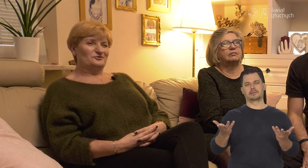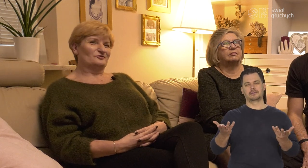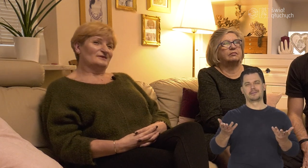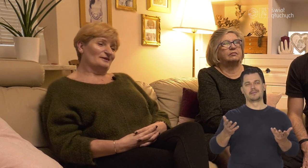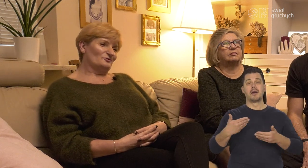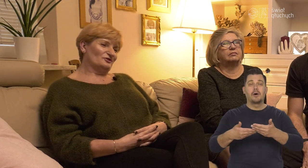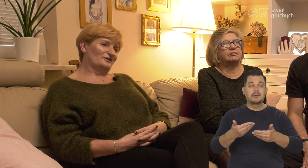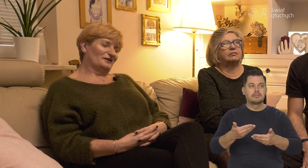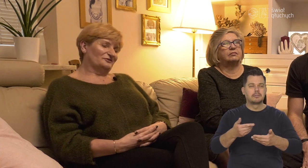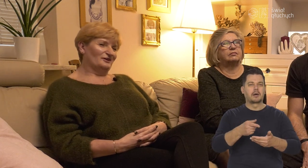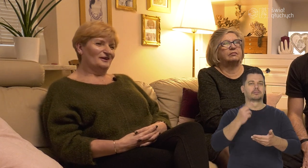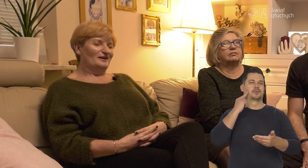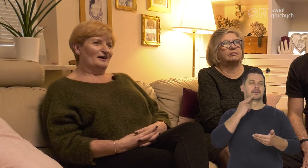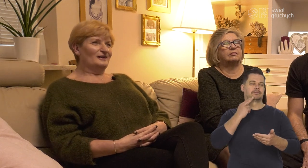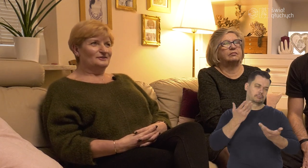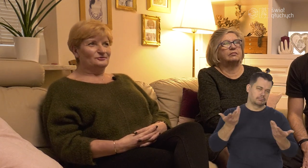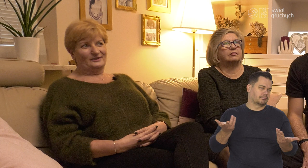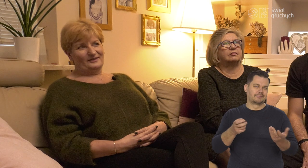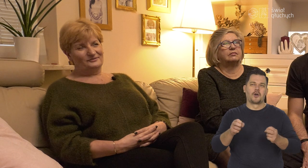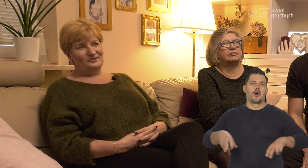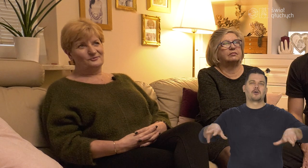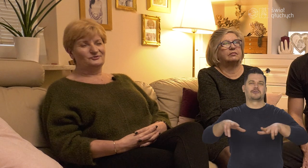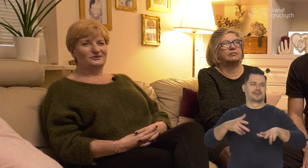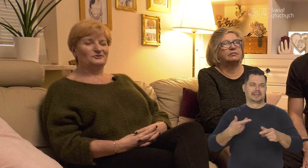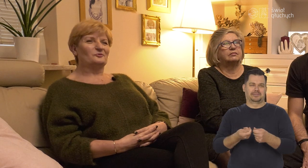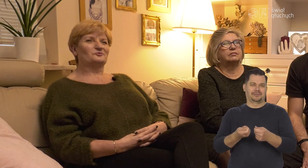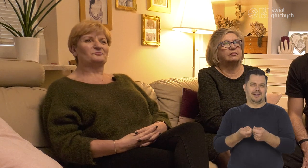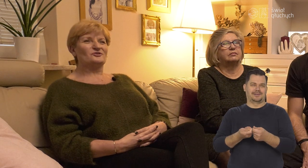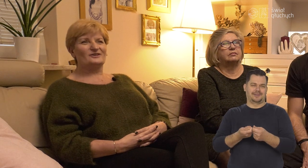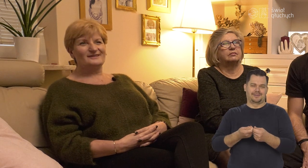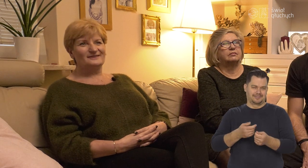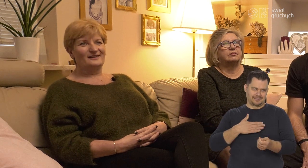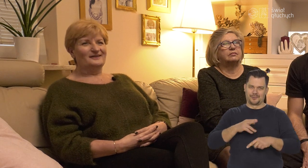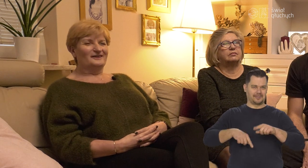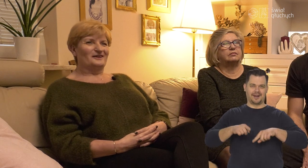Later it turned out that they weren't, however, this (deafness) doesn't bother anyone in this family.